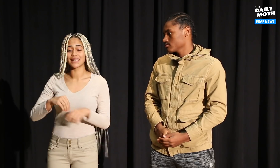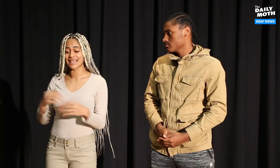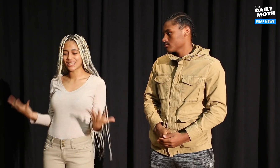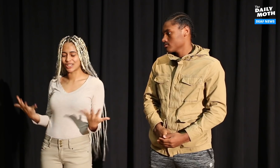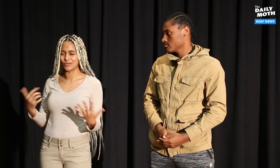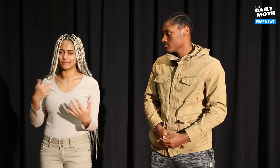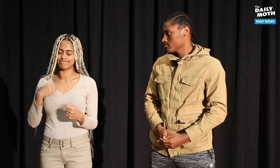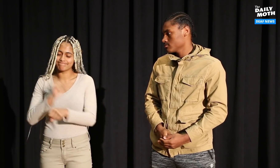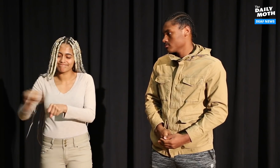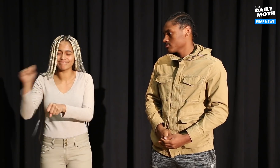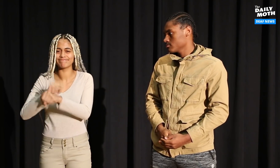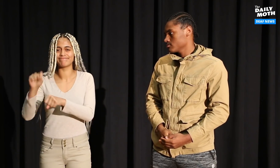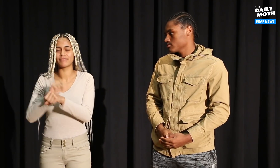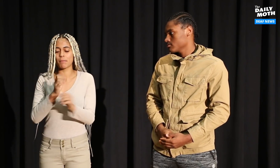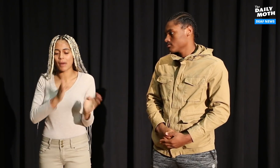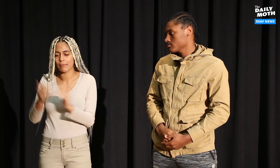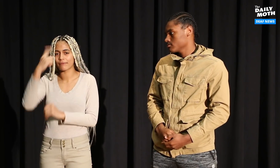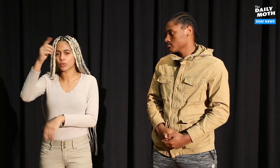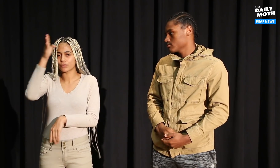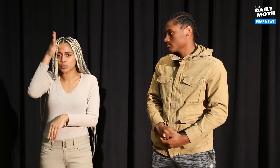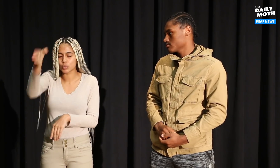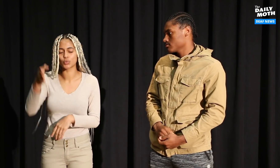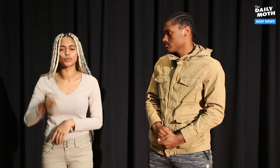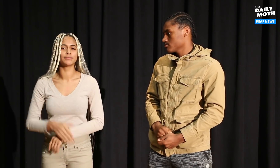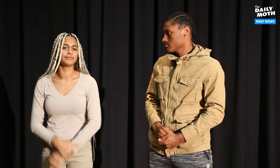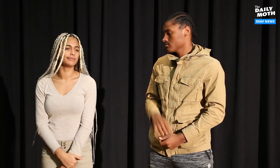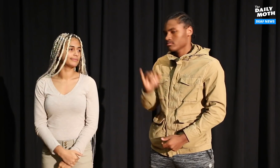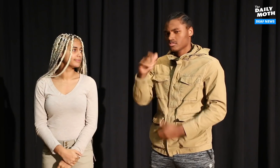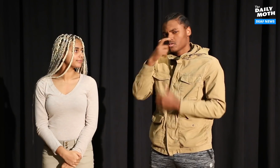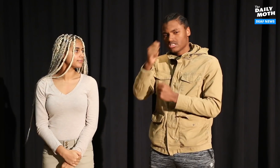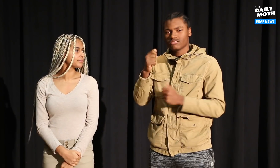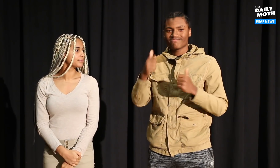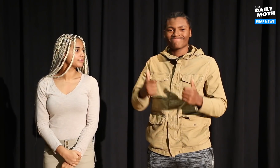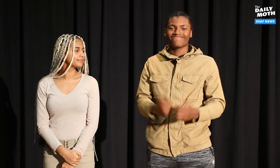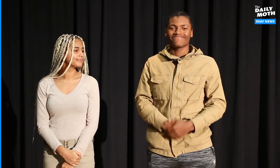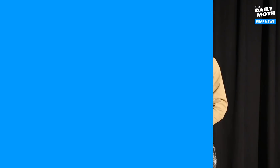while here, we focus more on schoolwork that help us prepare for the future. That’s interesting!